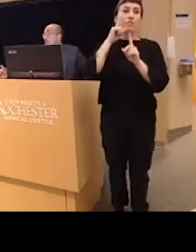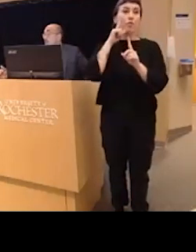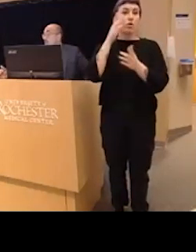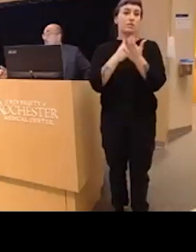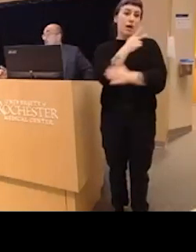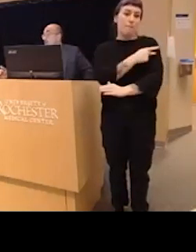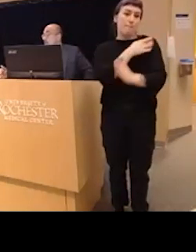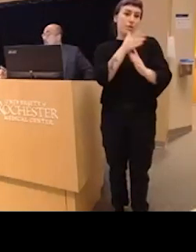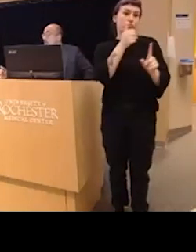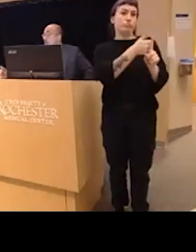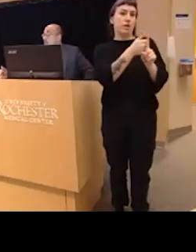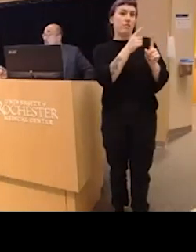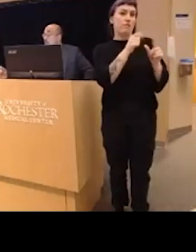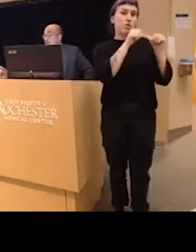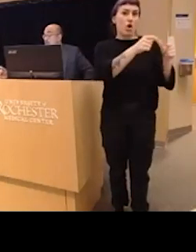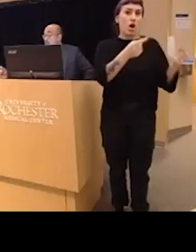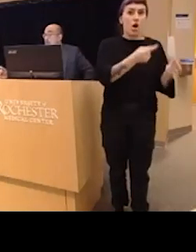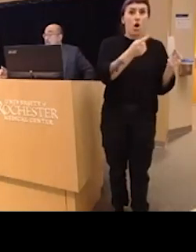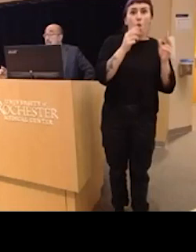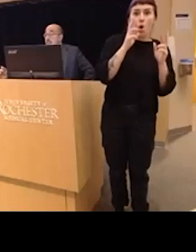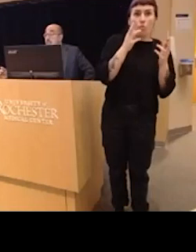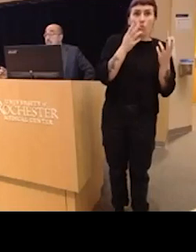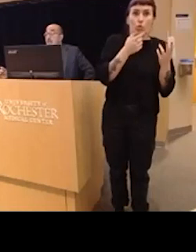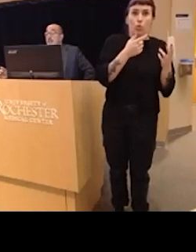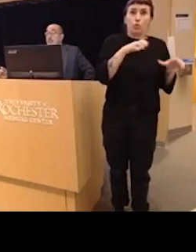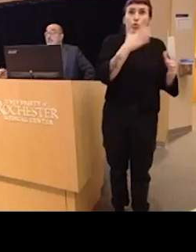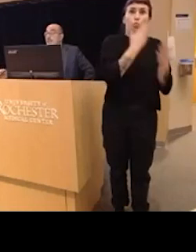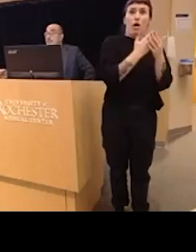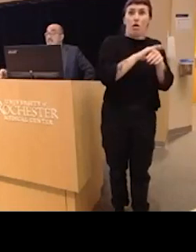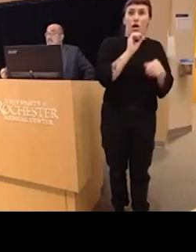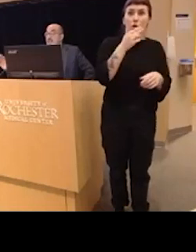pain who are appropriately do well on opioids that that Community they realize they can start